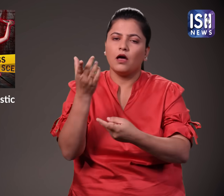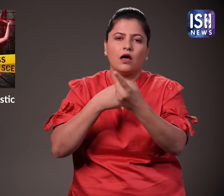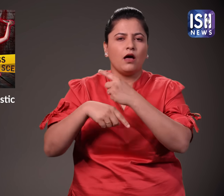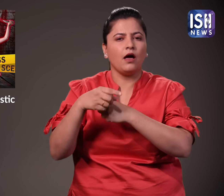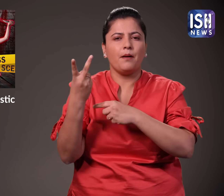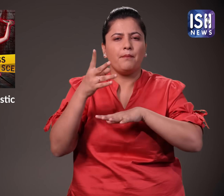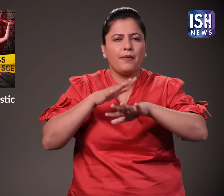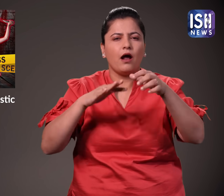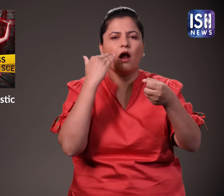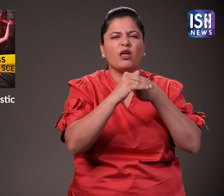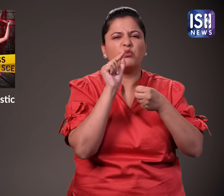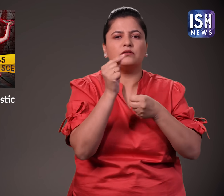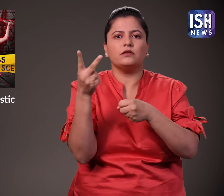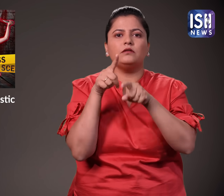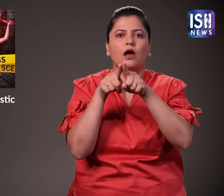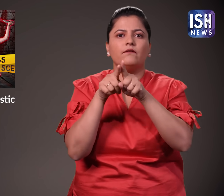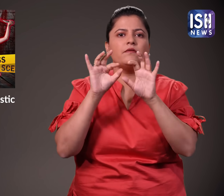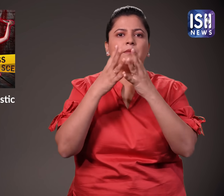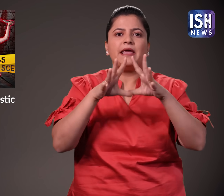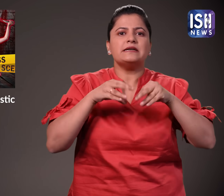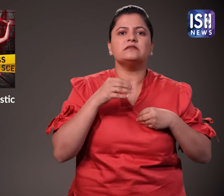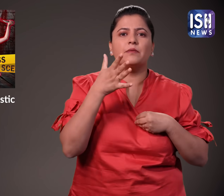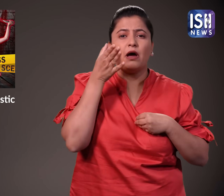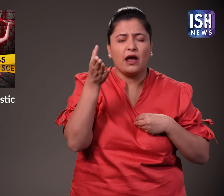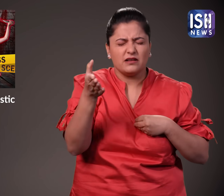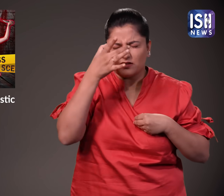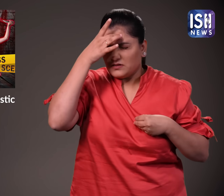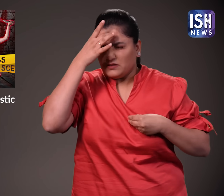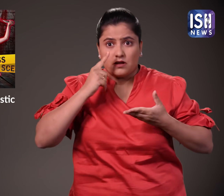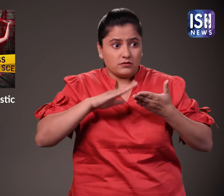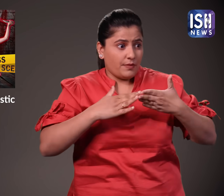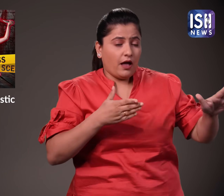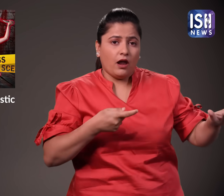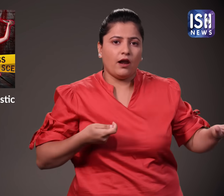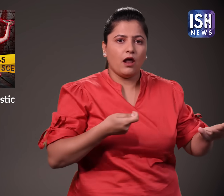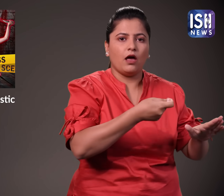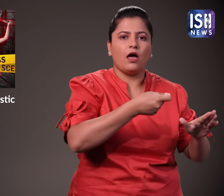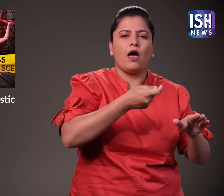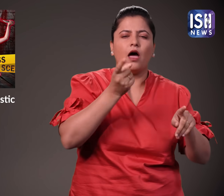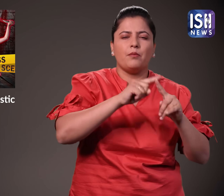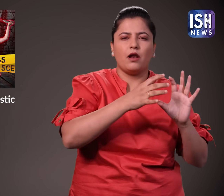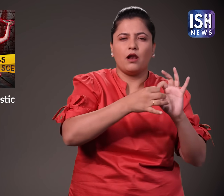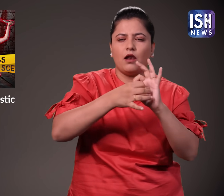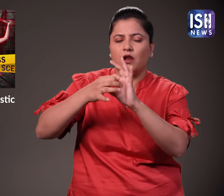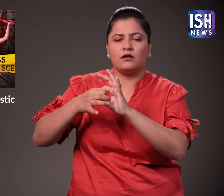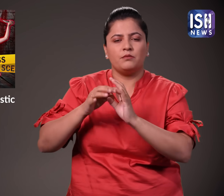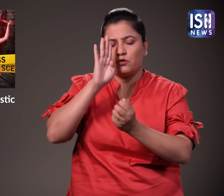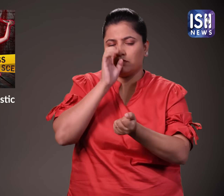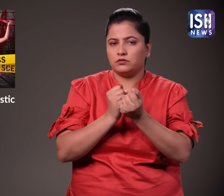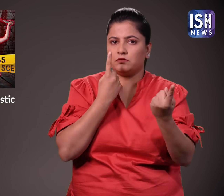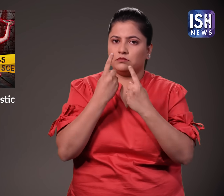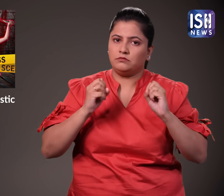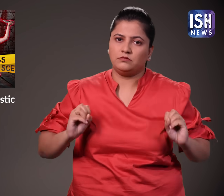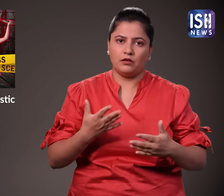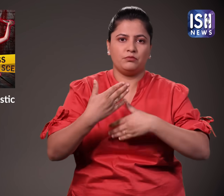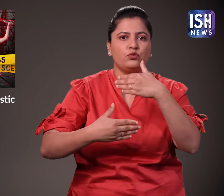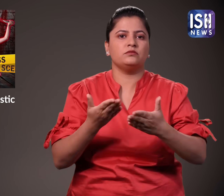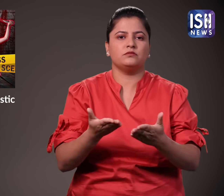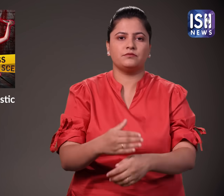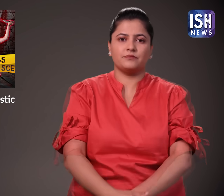Pragati decided to kill Dilip to get rid of him since her family did not accept Anurag. Further investigation is ongoing.